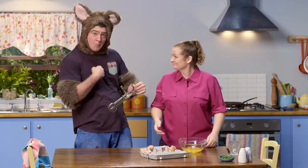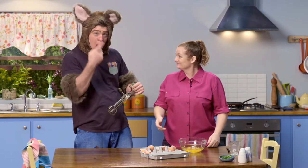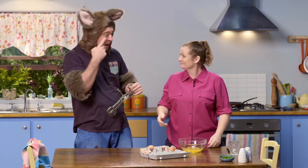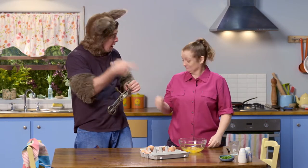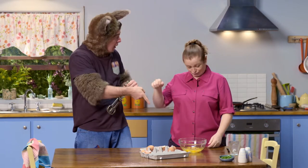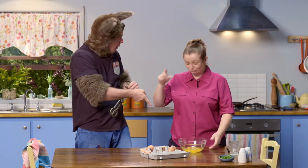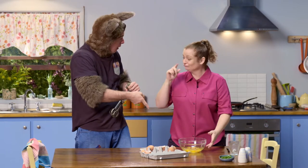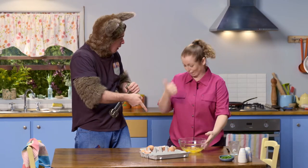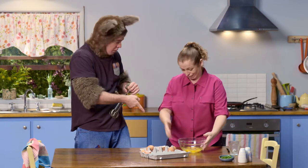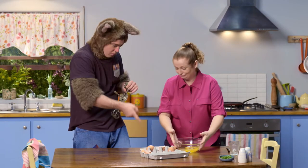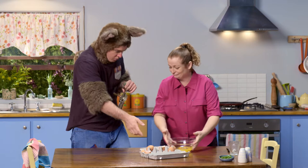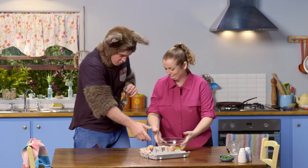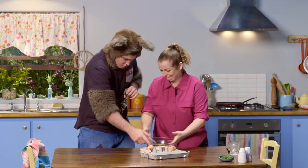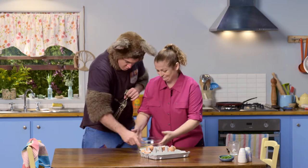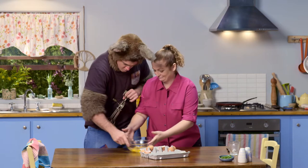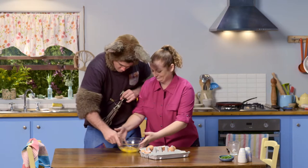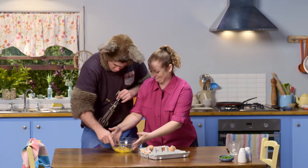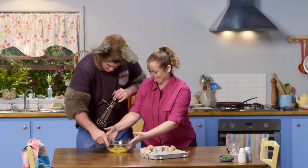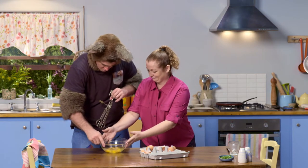Could I have a try? You sure can, Possum. Great.